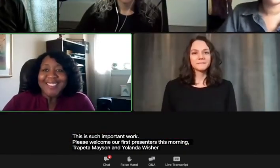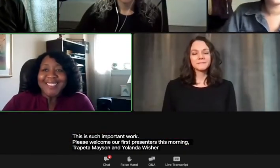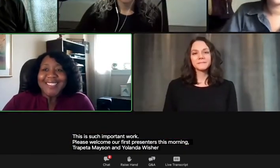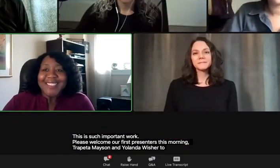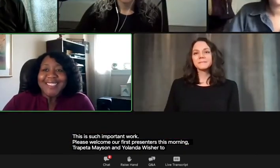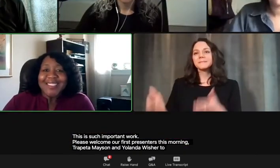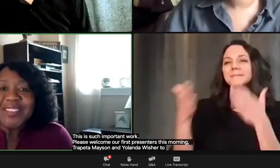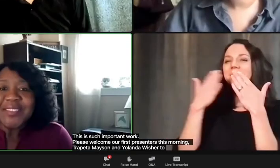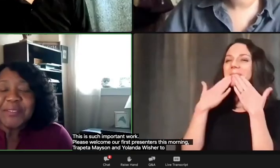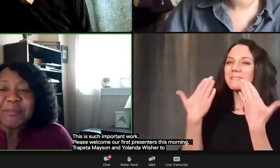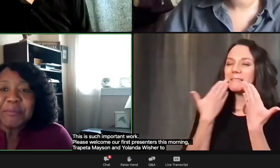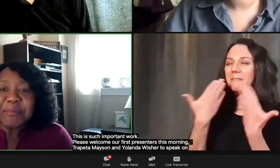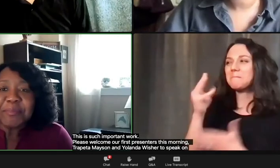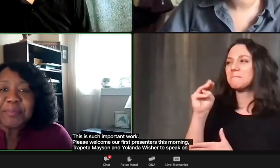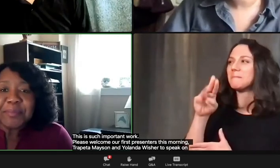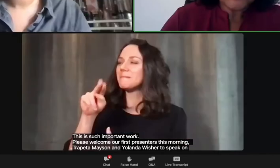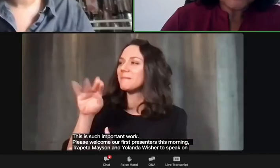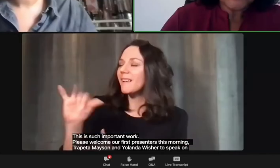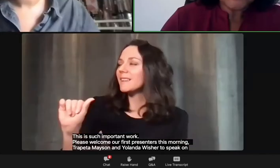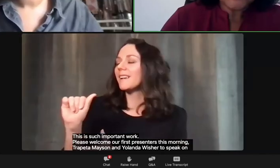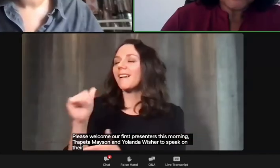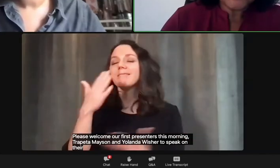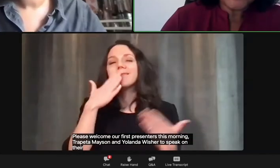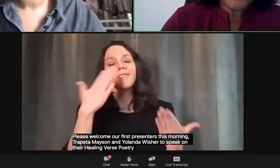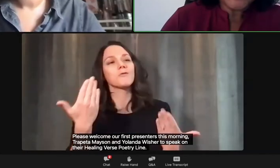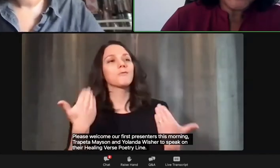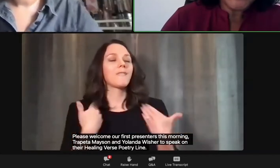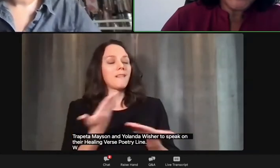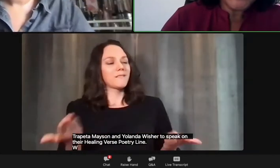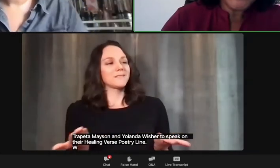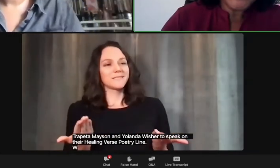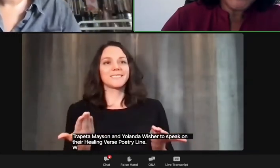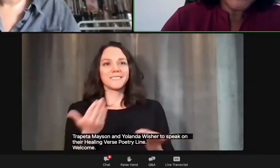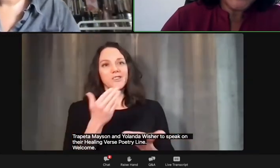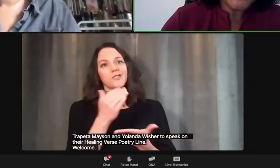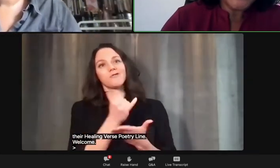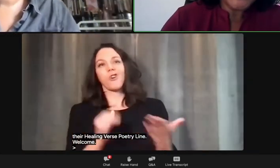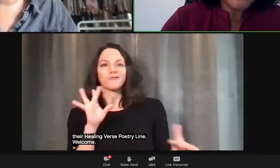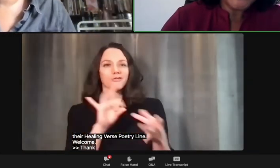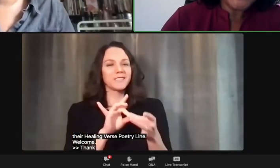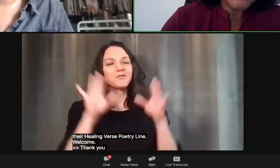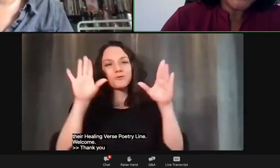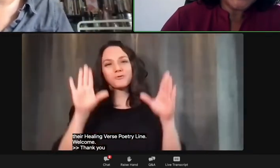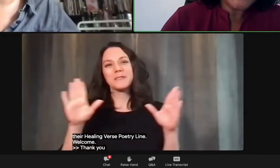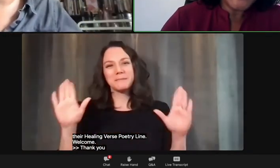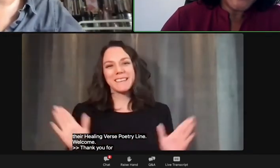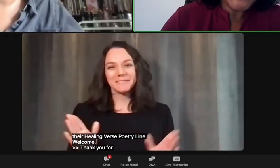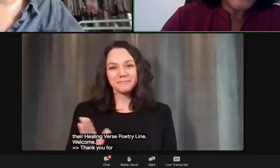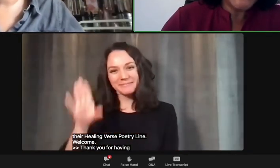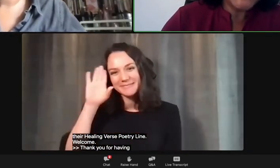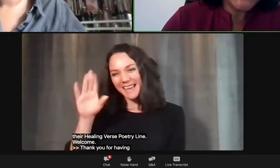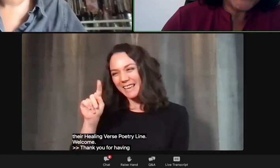Outreach. Great to be here. Hey, Travita. Hey.